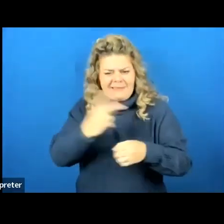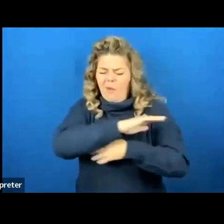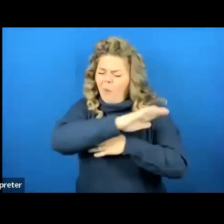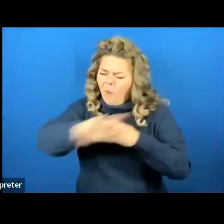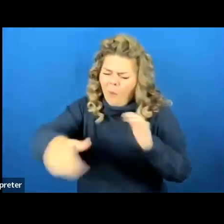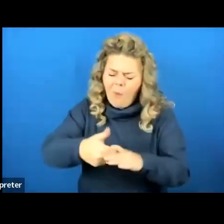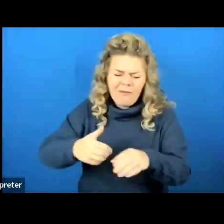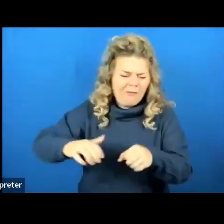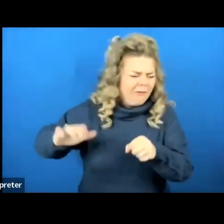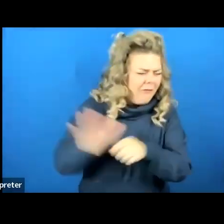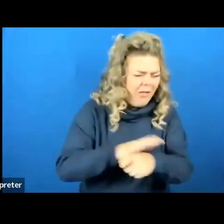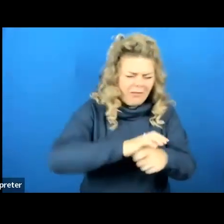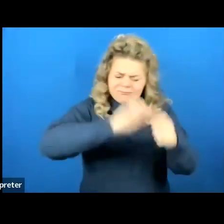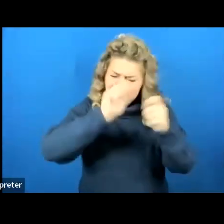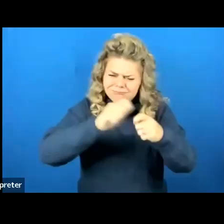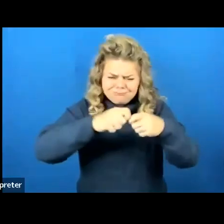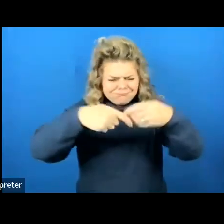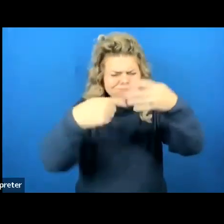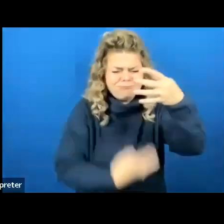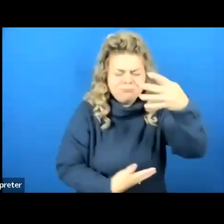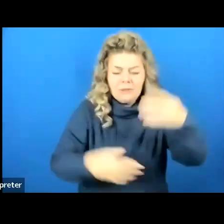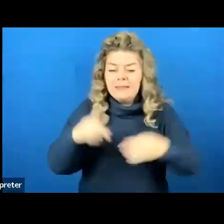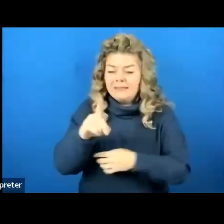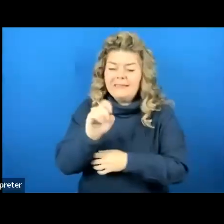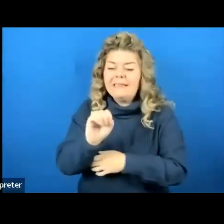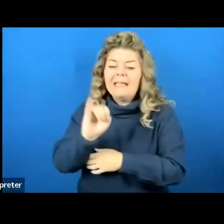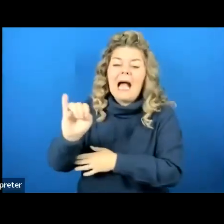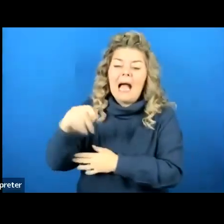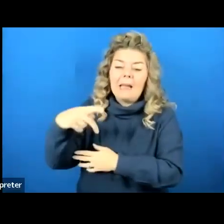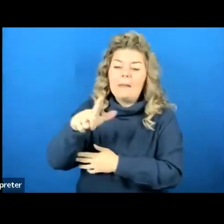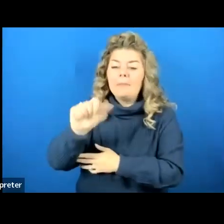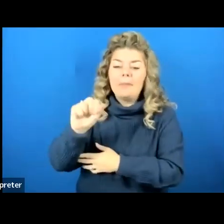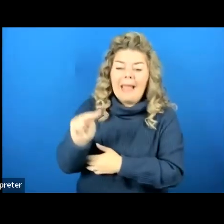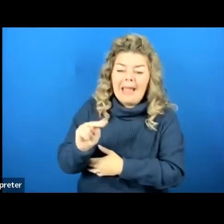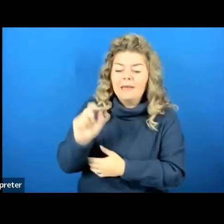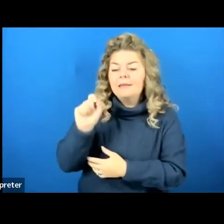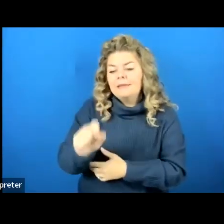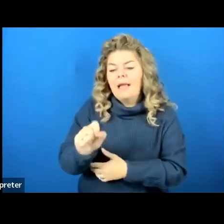report@deiplan.ish.edu.